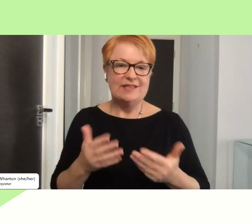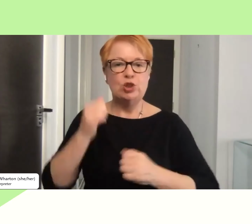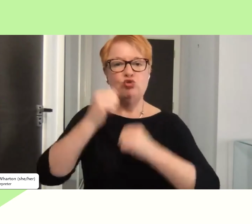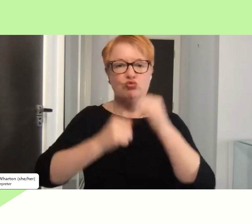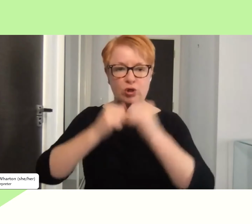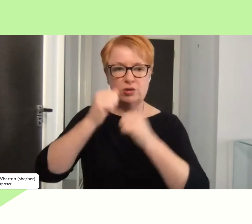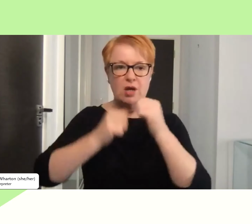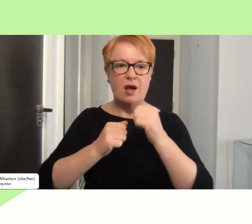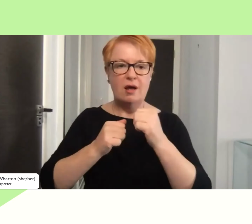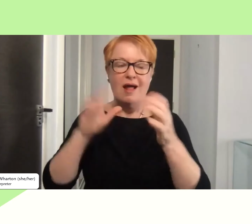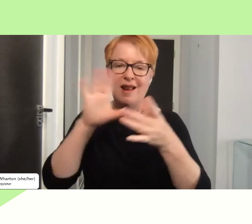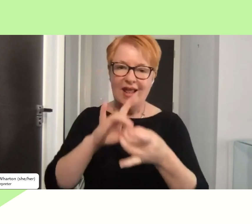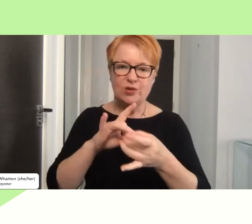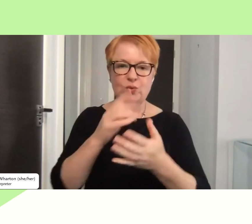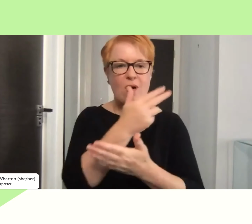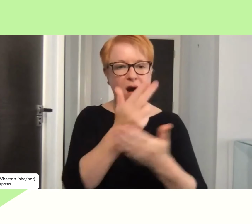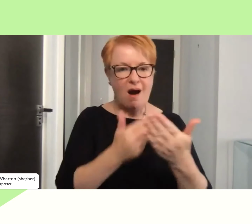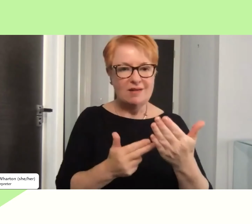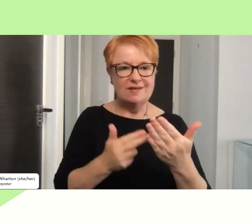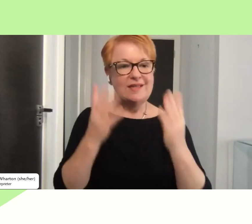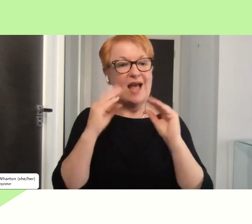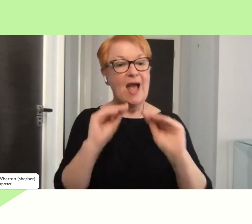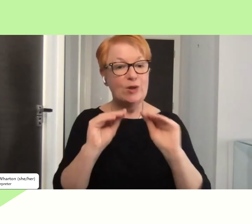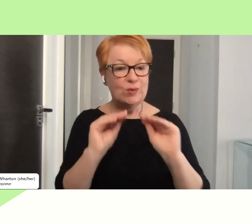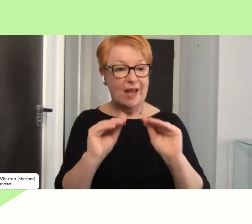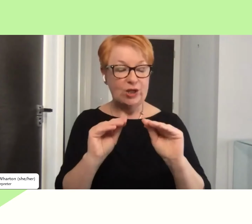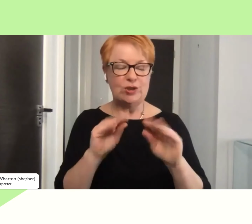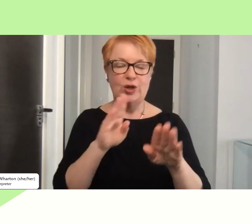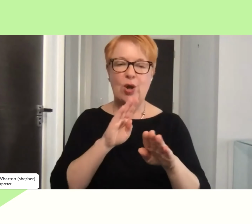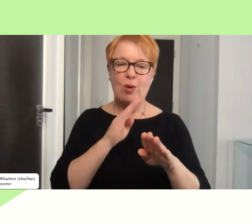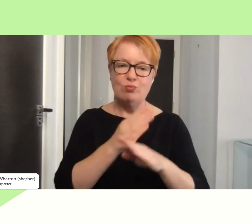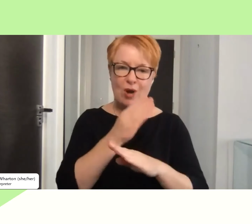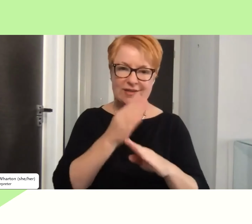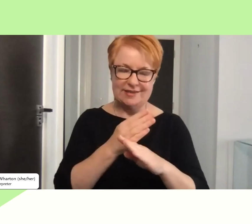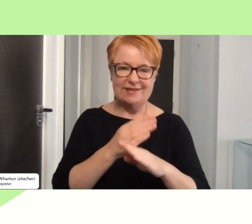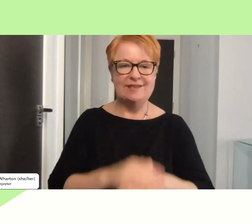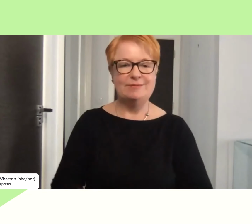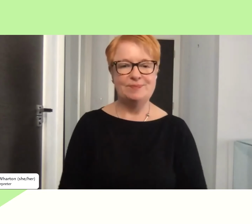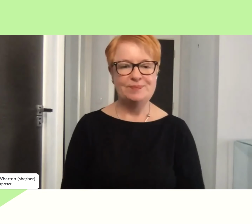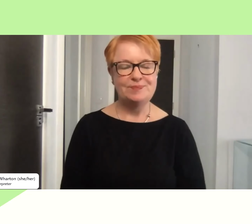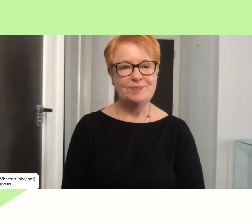practices, institutional practices, instituting practices.